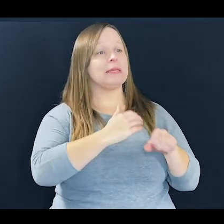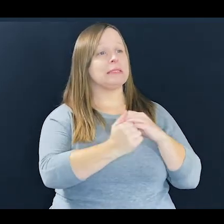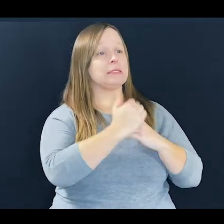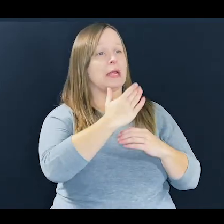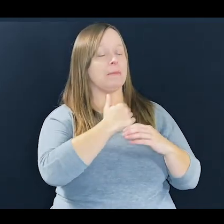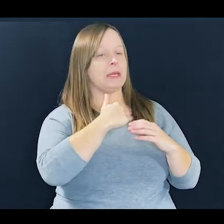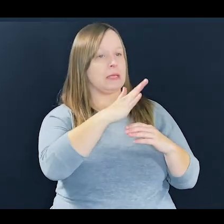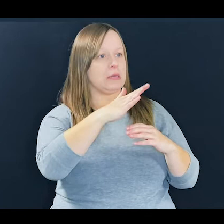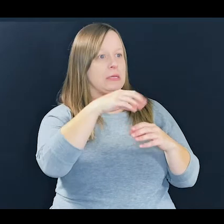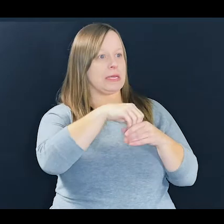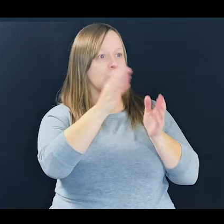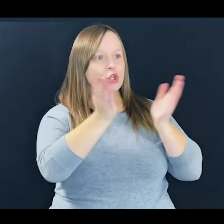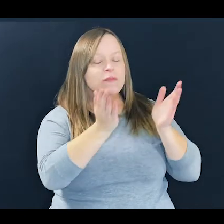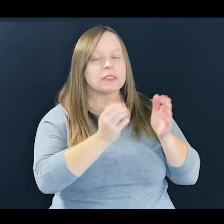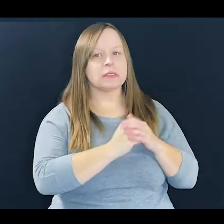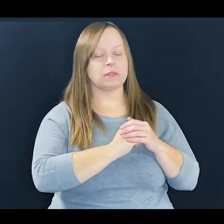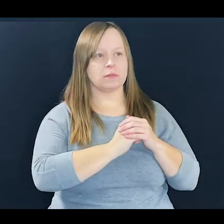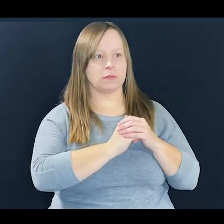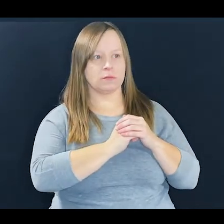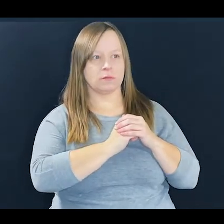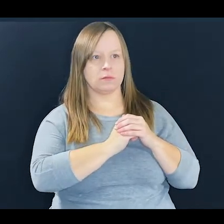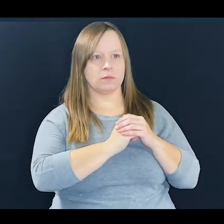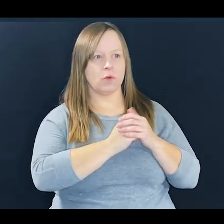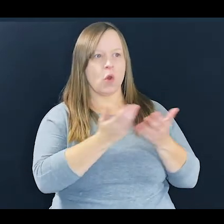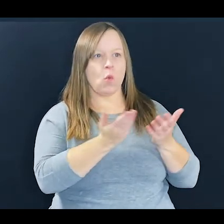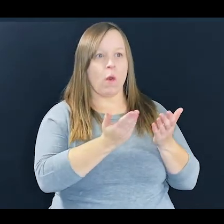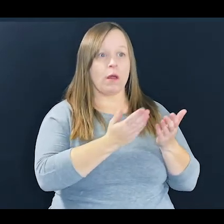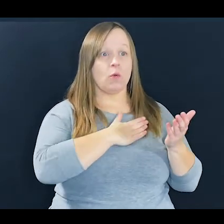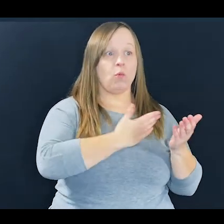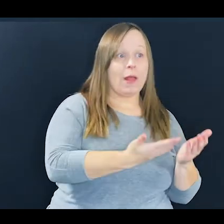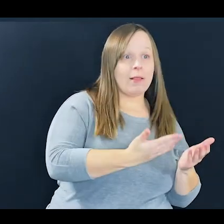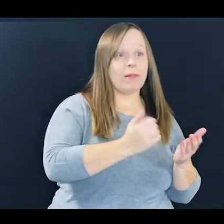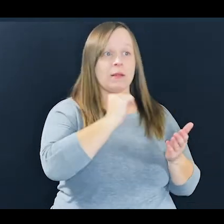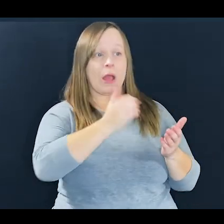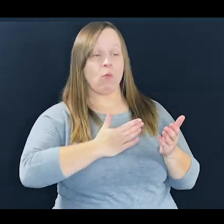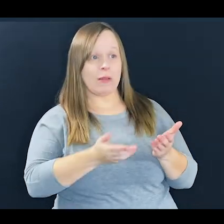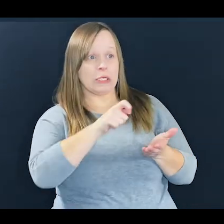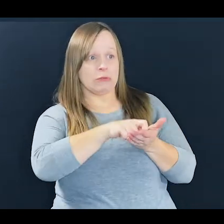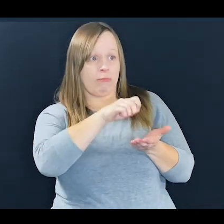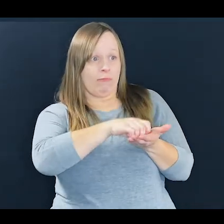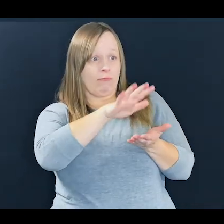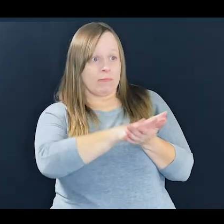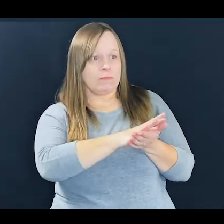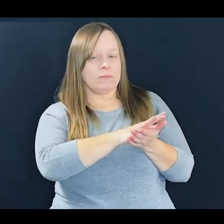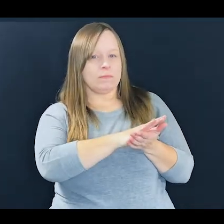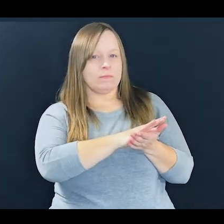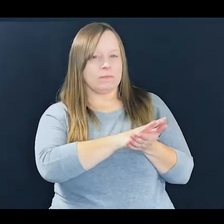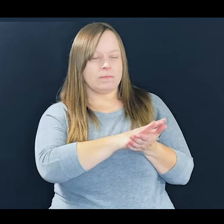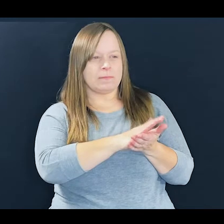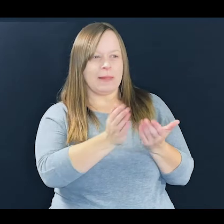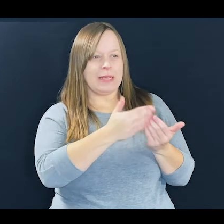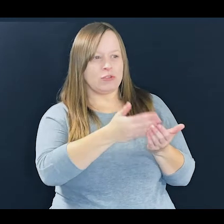these services put in writing? Can I please have what you are unwilling to do in writing? So that way it makes it a little easier